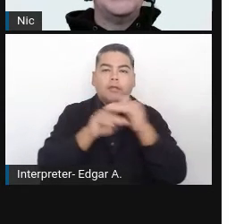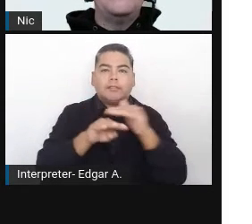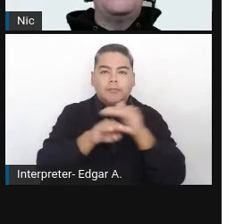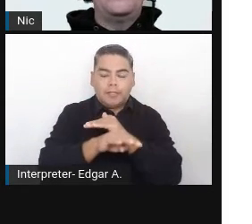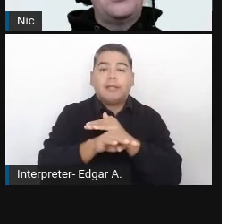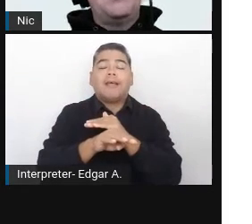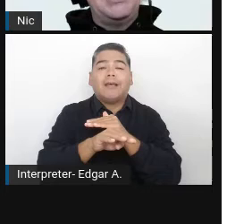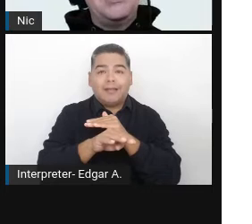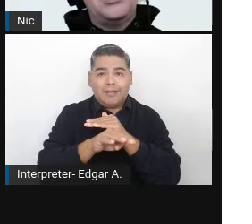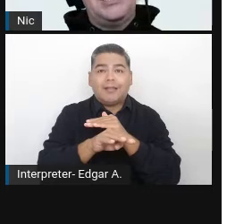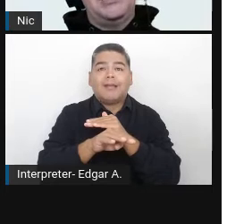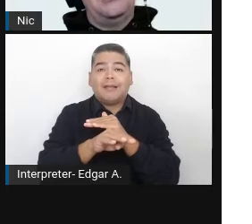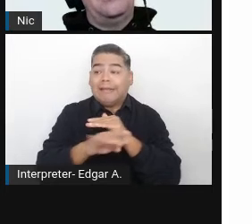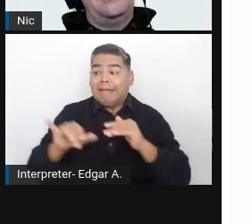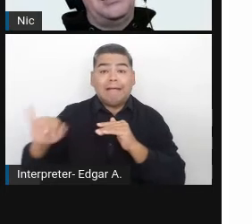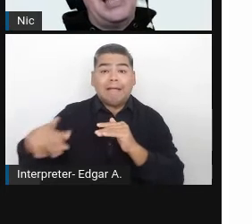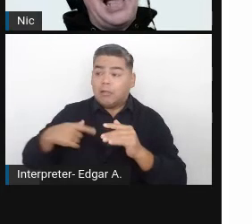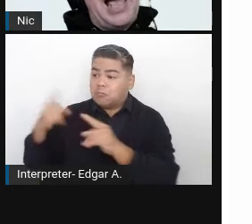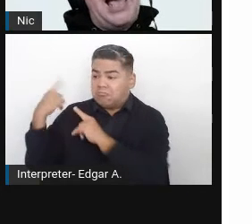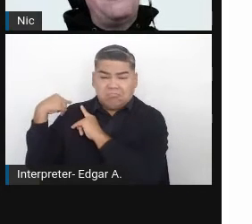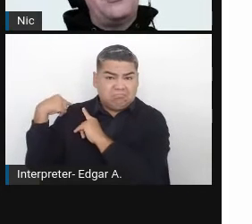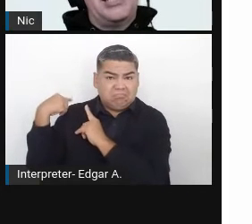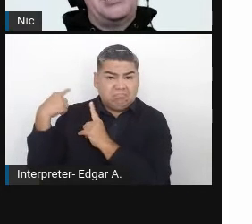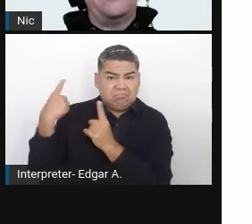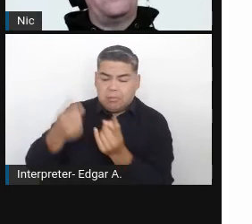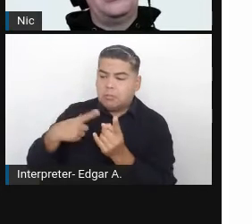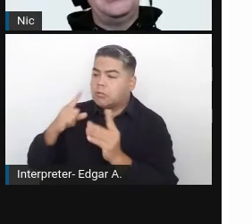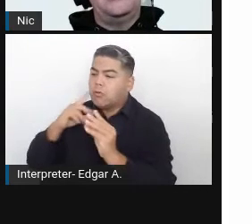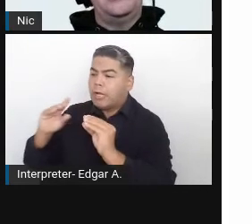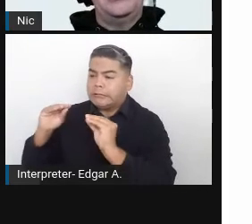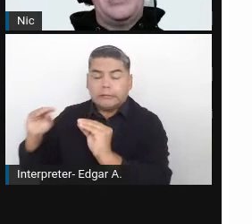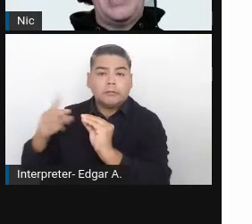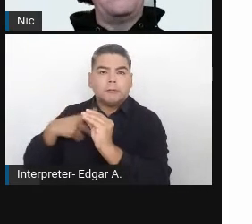Even though I'd been educating and advocating for year and a half